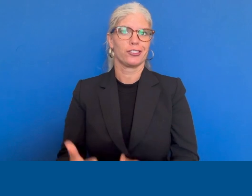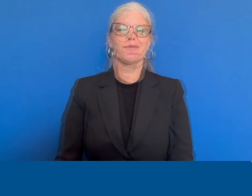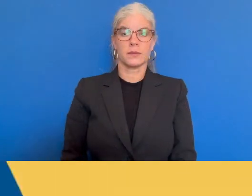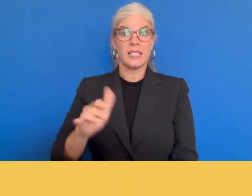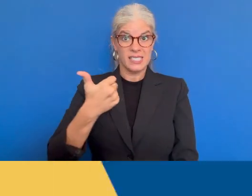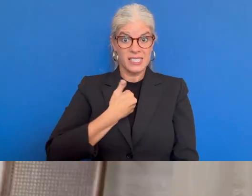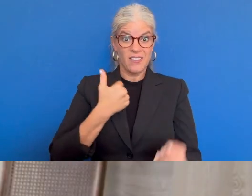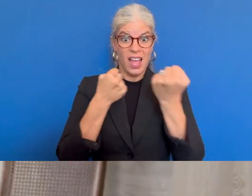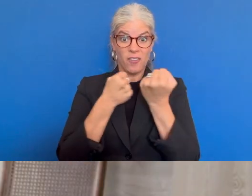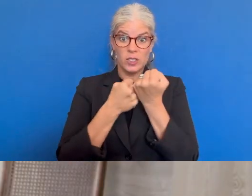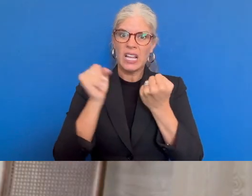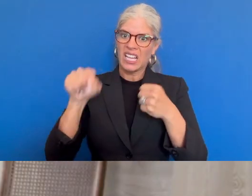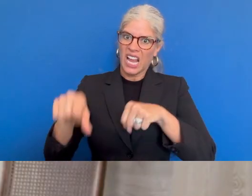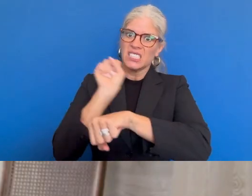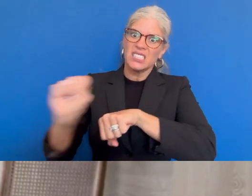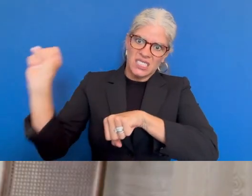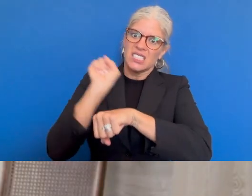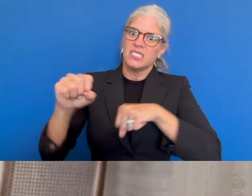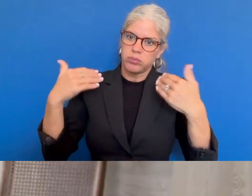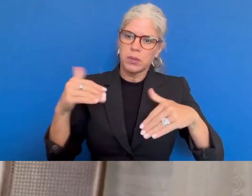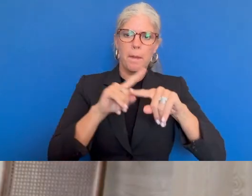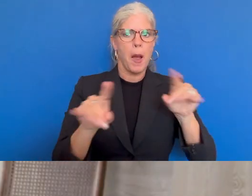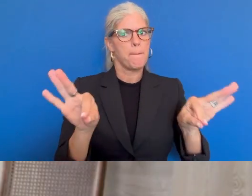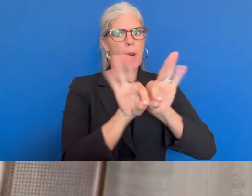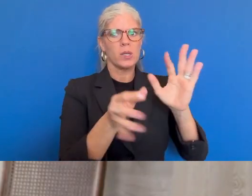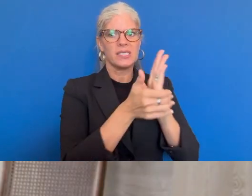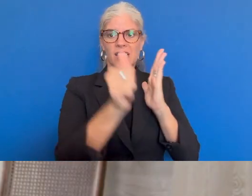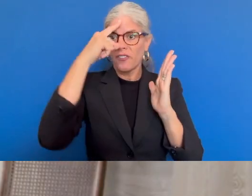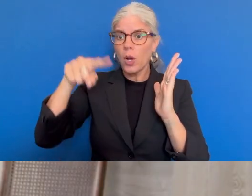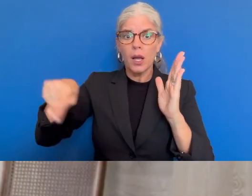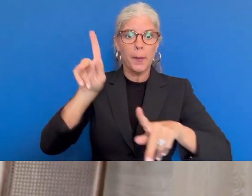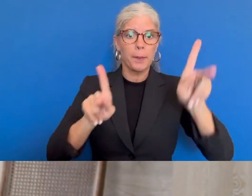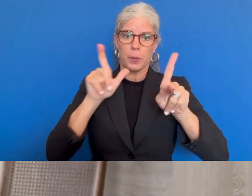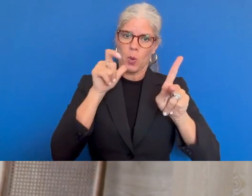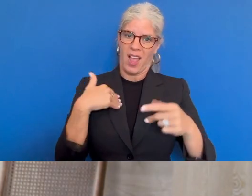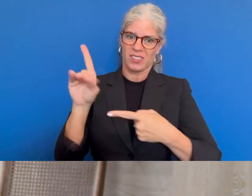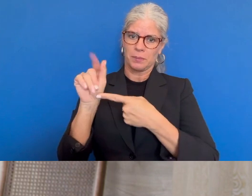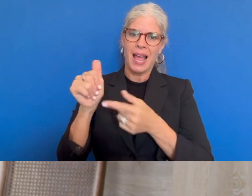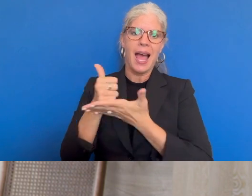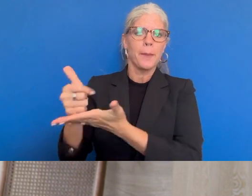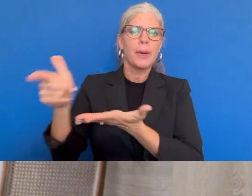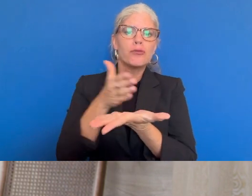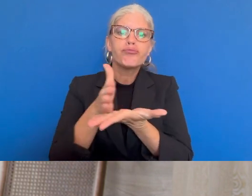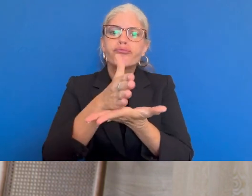Self-advocacy can be a daunting task, but it is an essential skill for individuals with disabilities to navigate and succeed